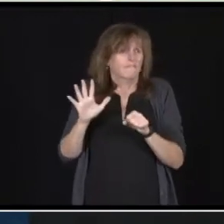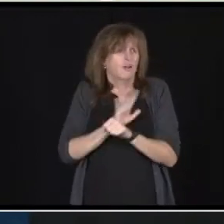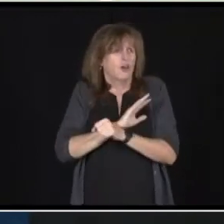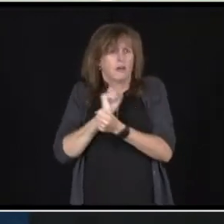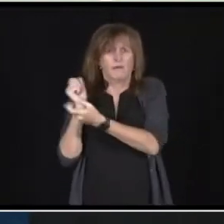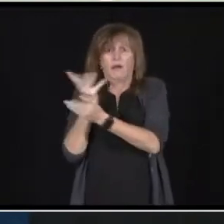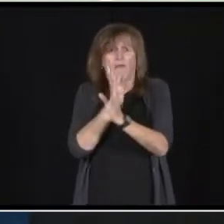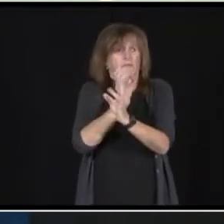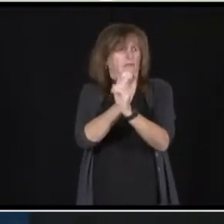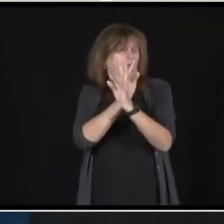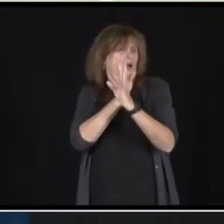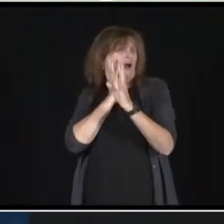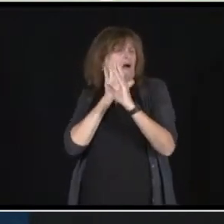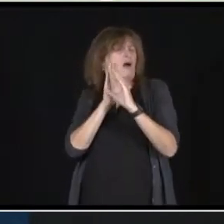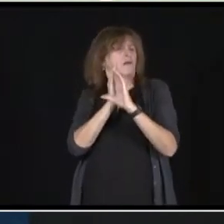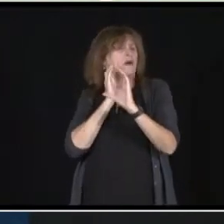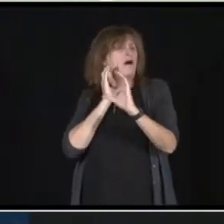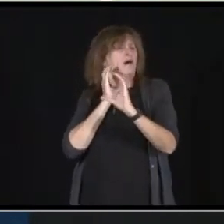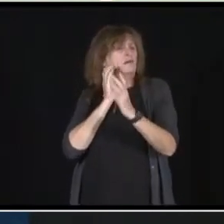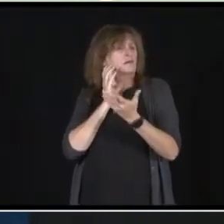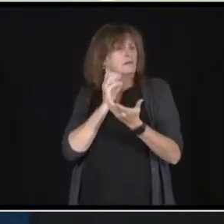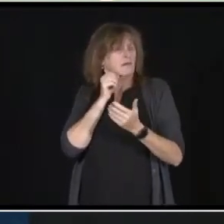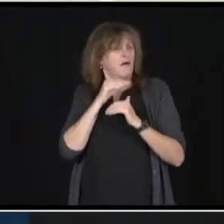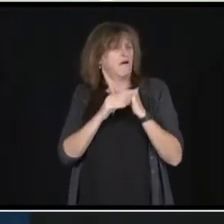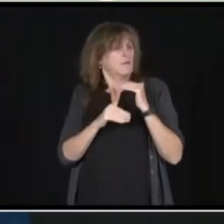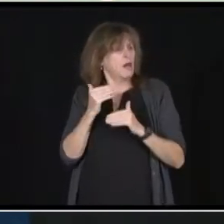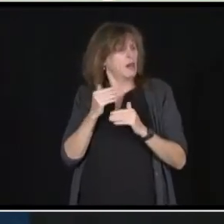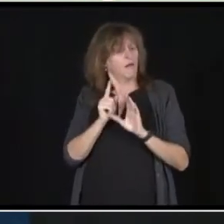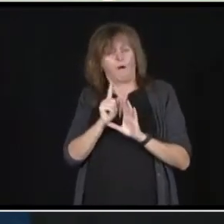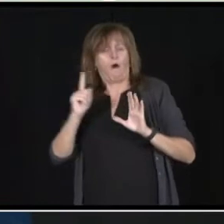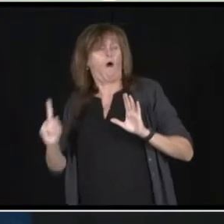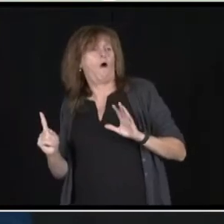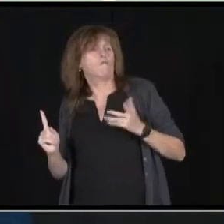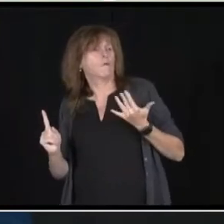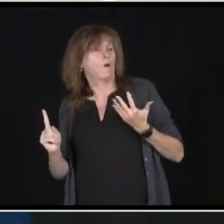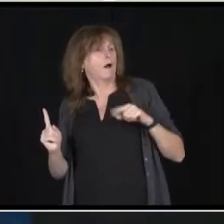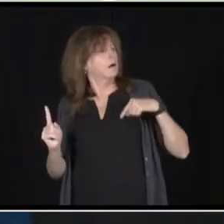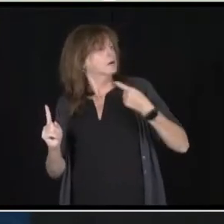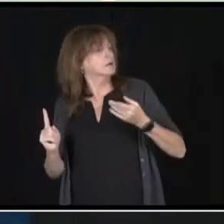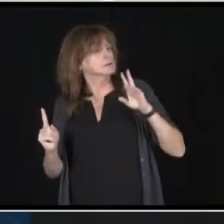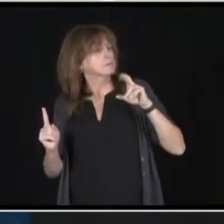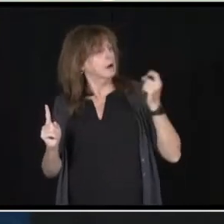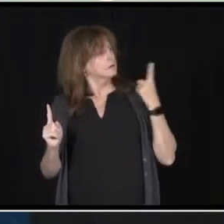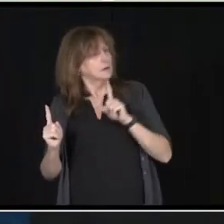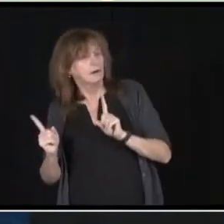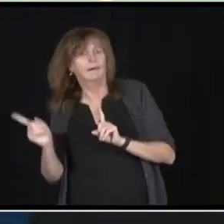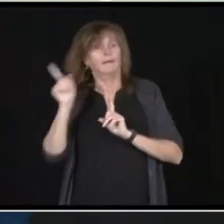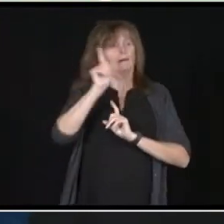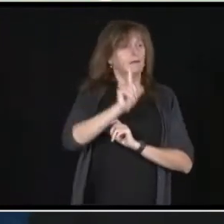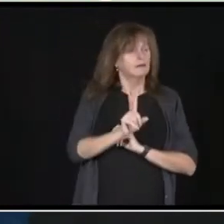They are smudged together like sardines. The TTT -- the TTC says that social distancing is no longer possible.